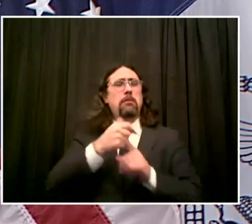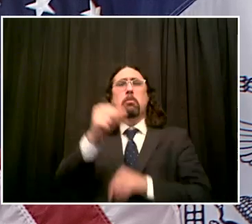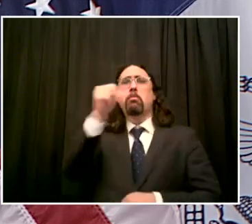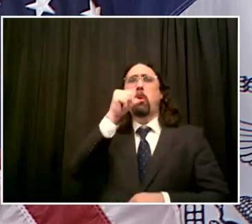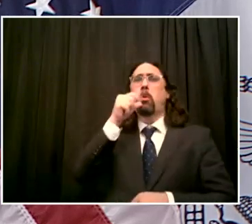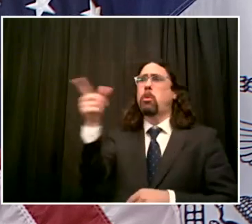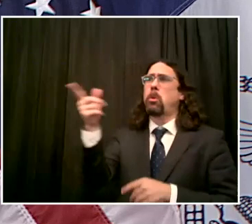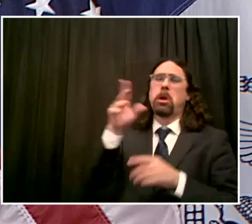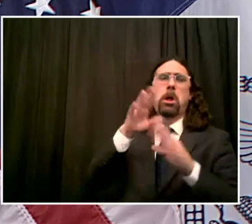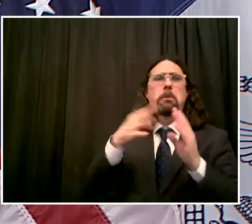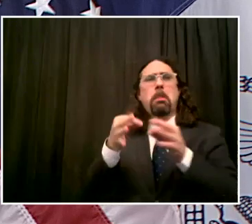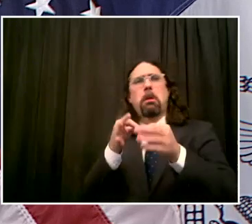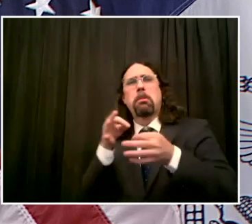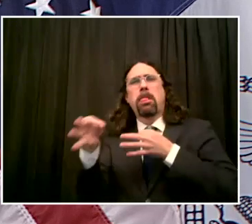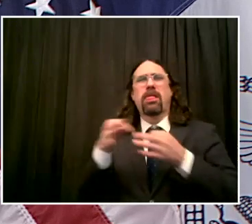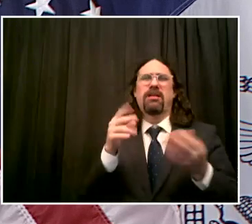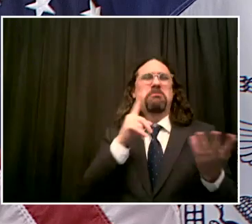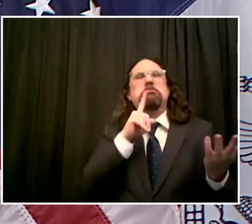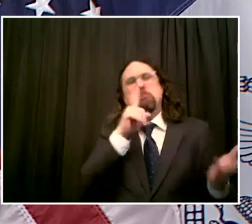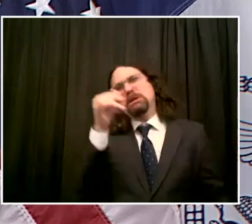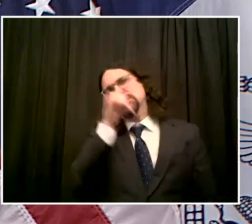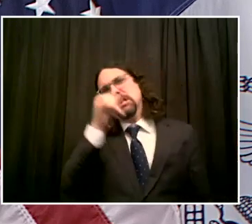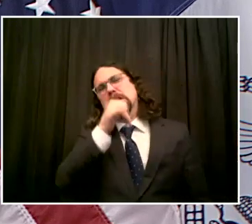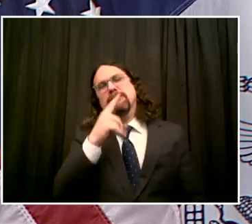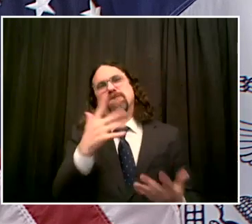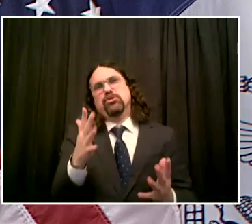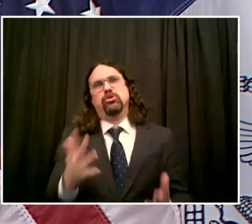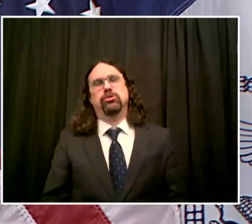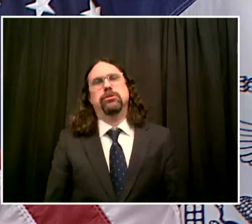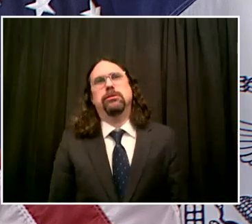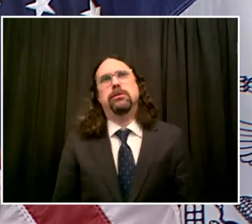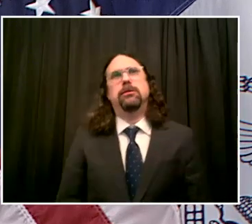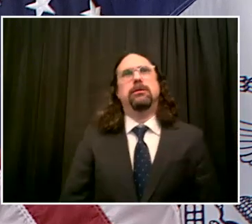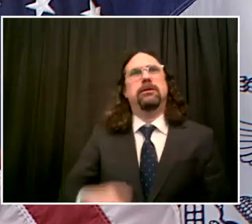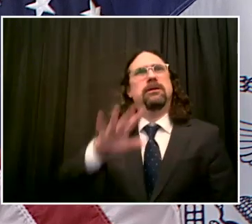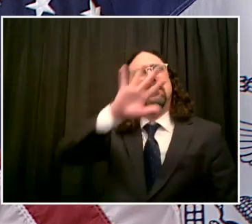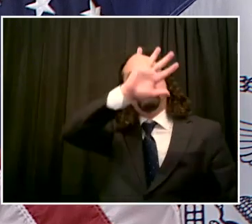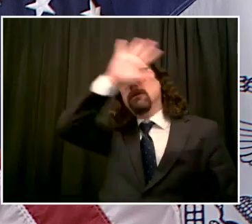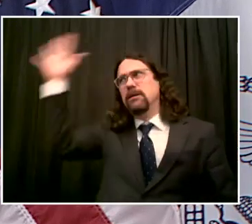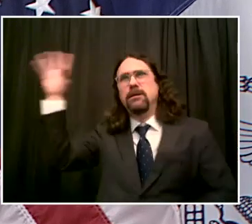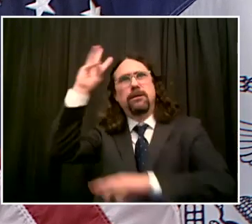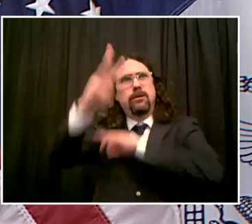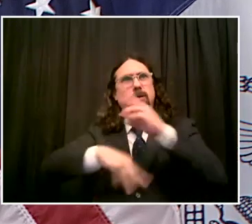WE ARE DEALING WITH THIS. I WANT TO TURN THE PAGE AS